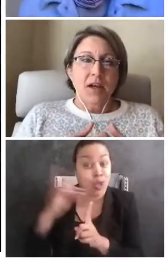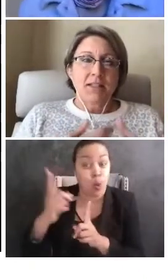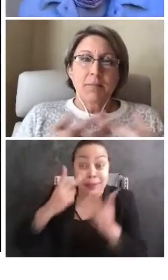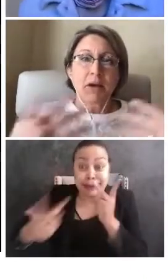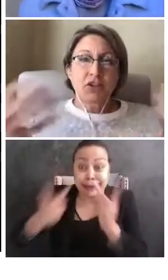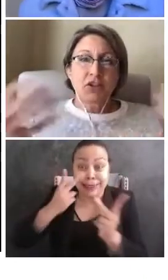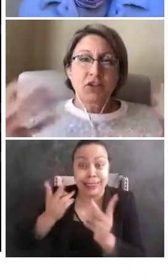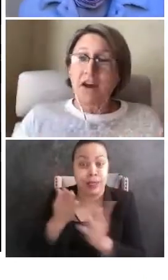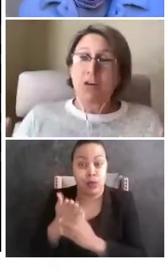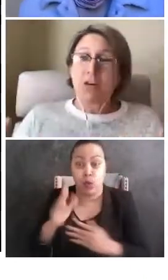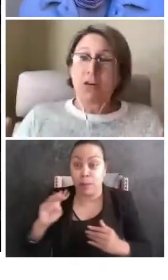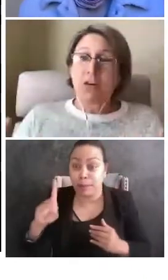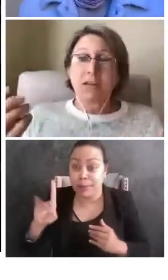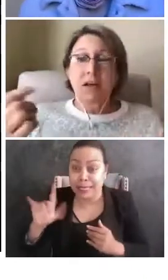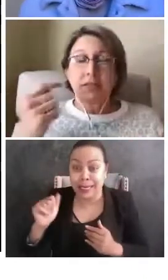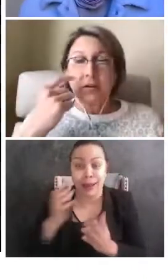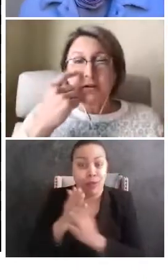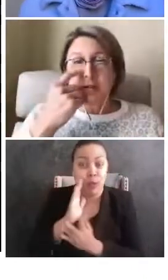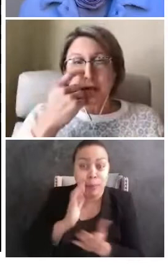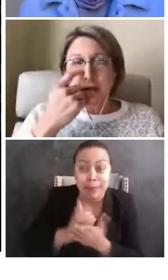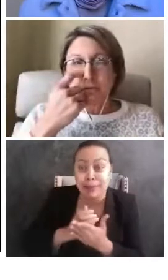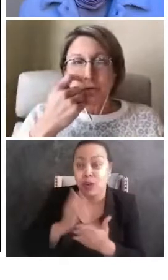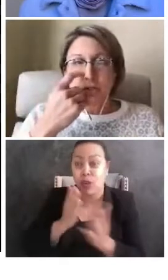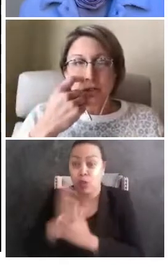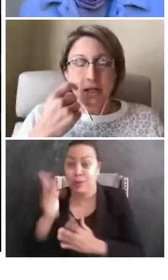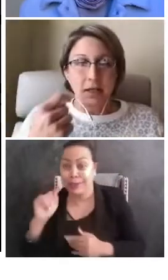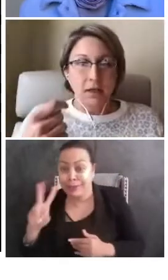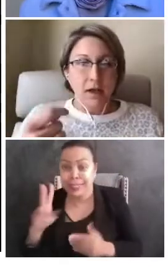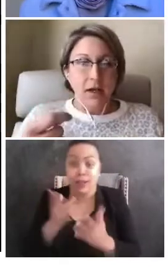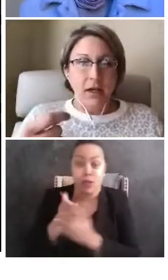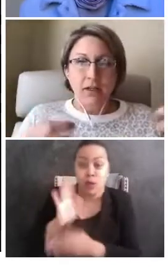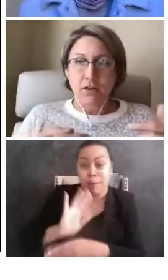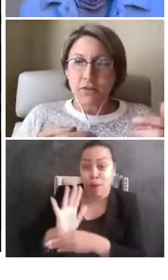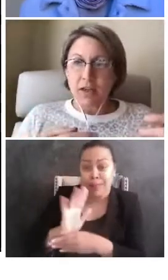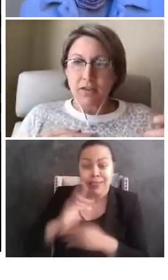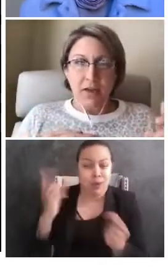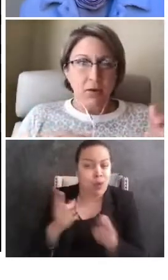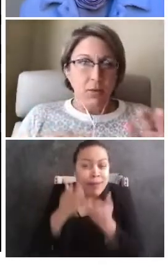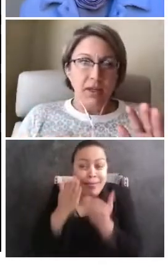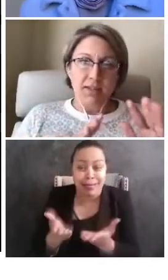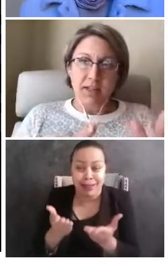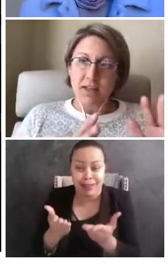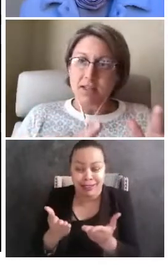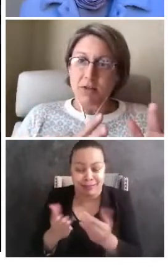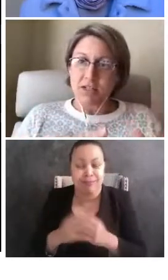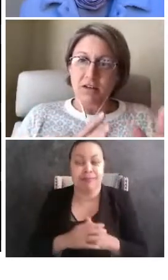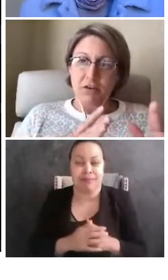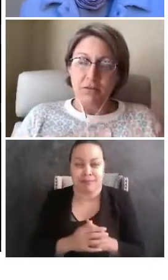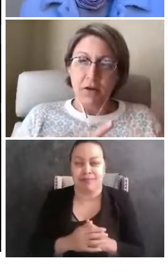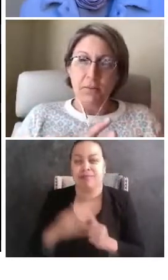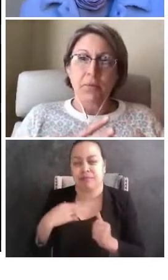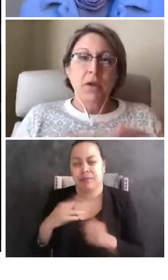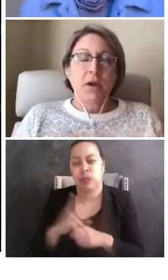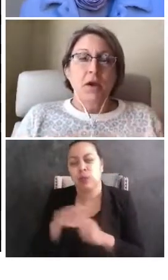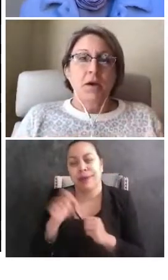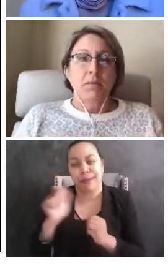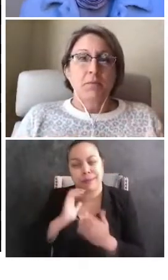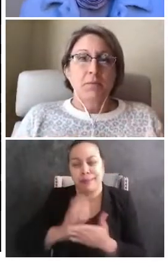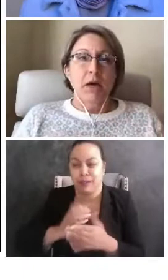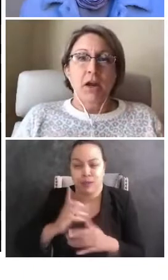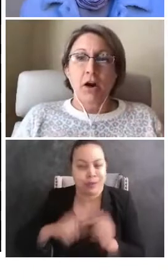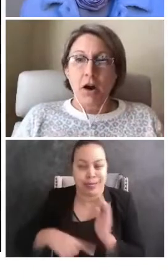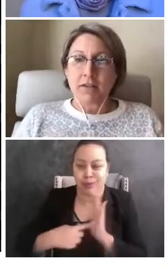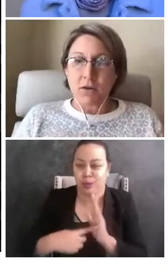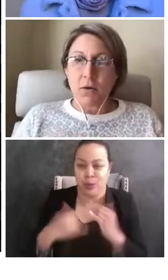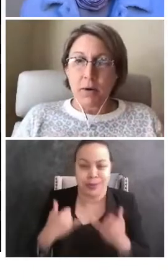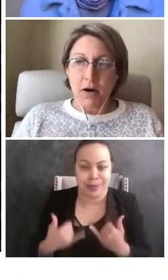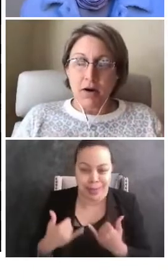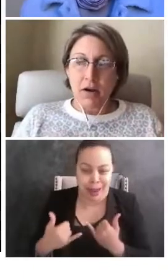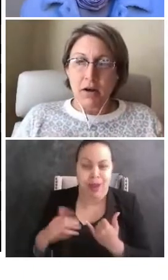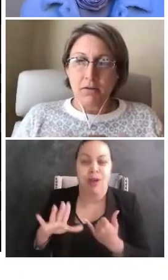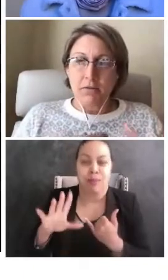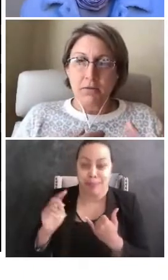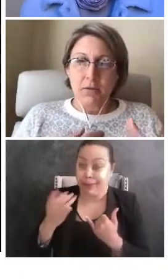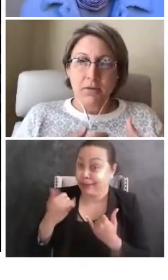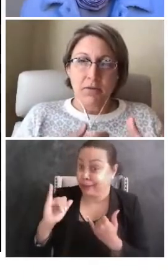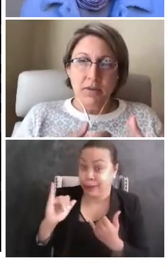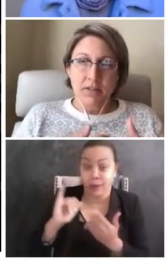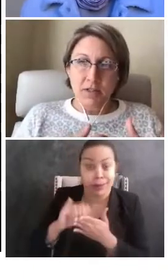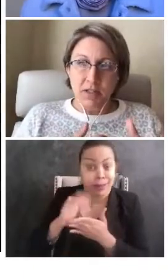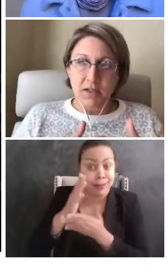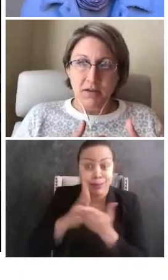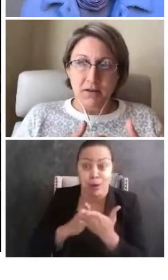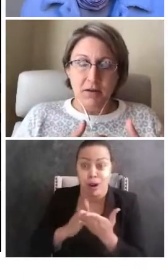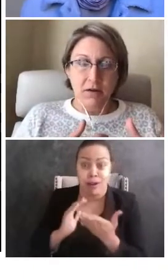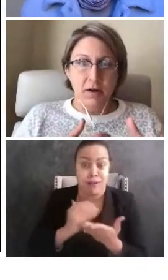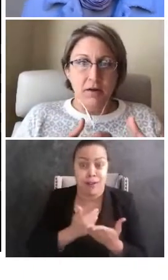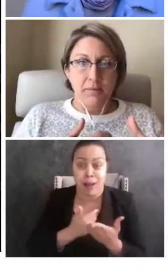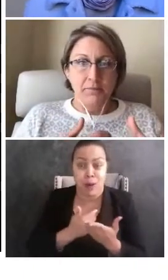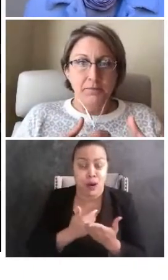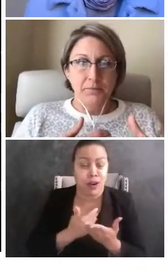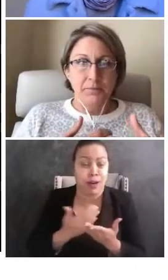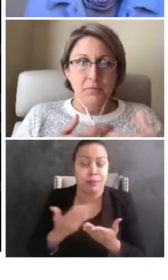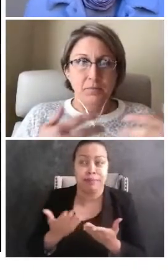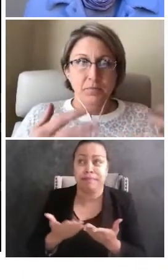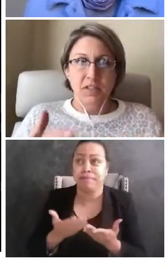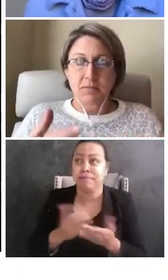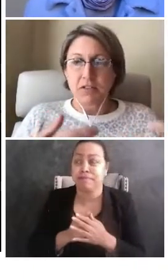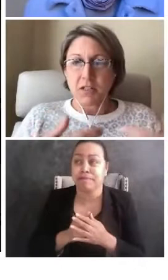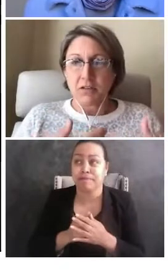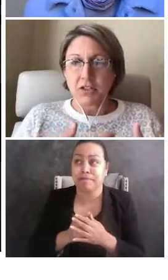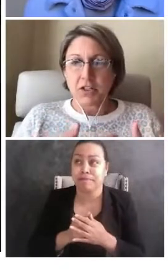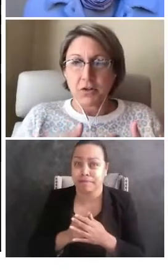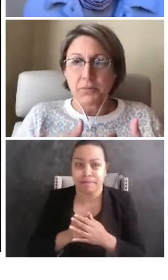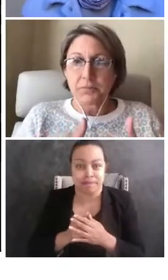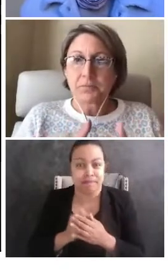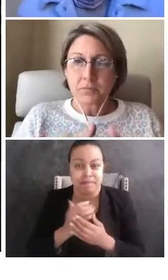I did other pieces that are part of this particular show on that.